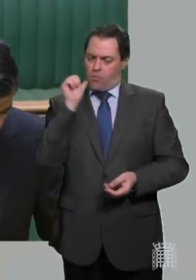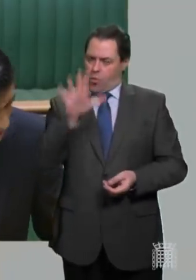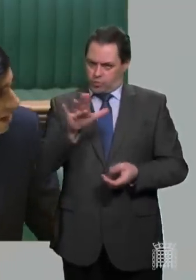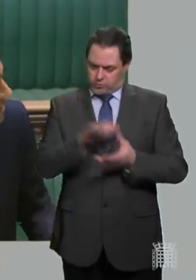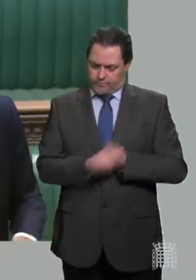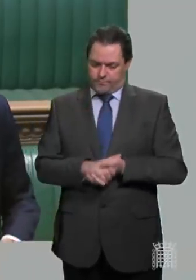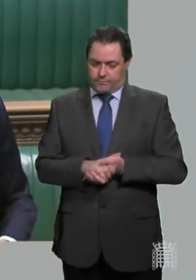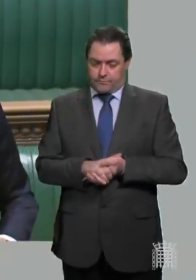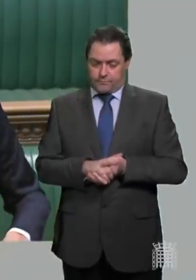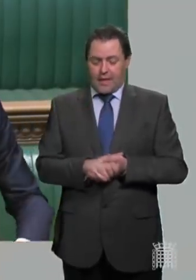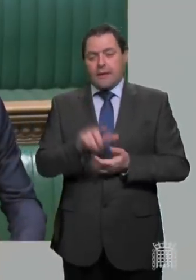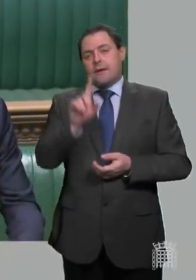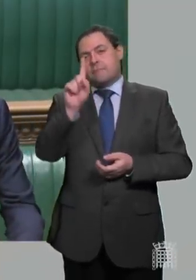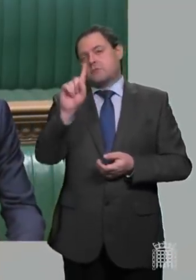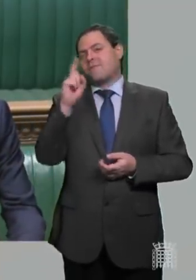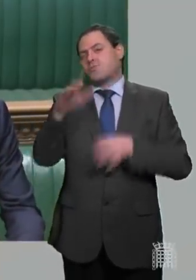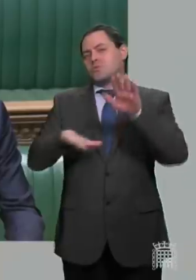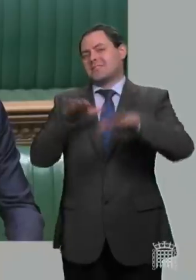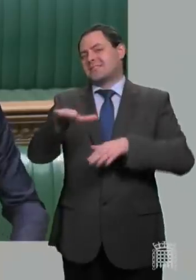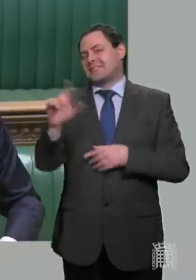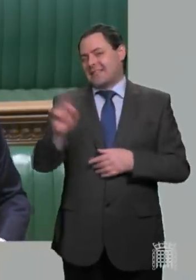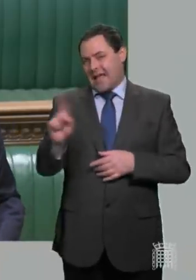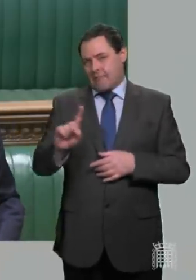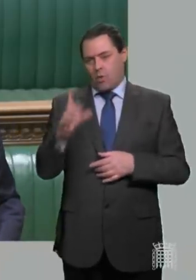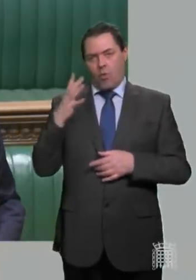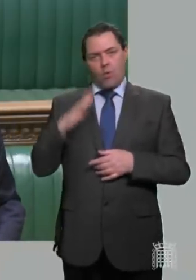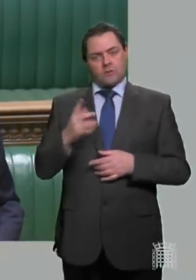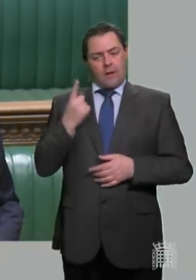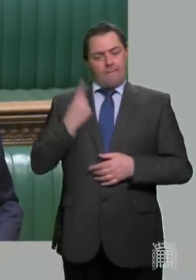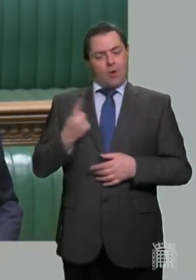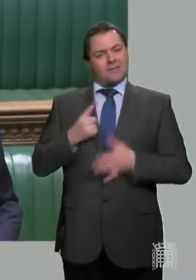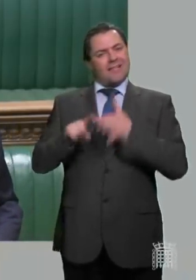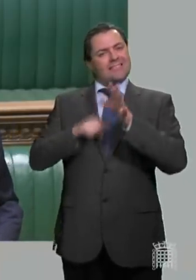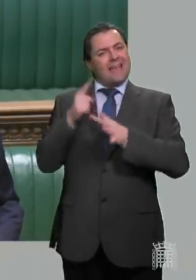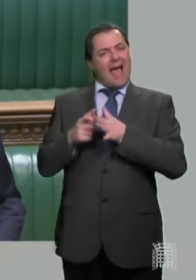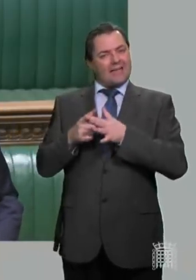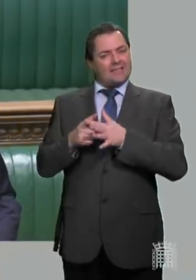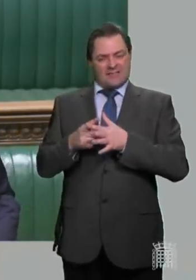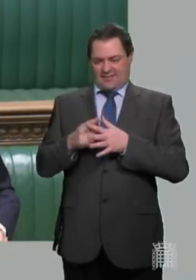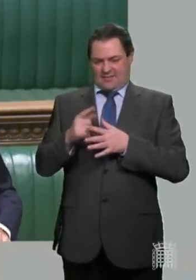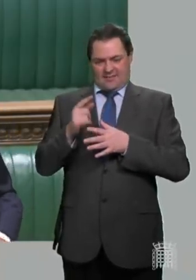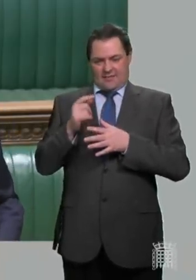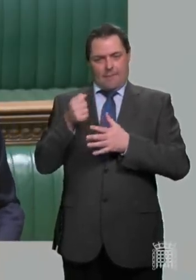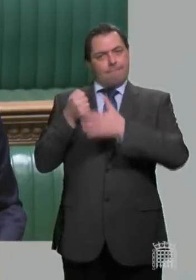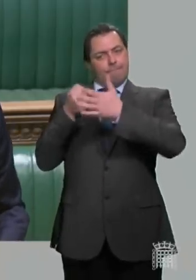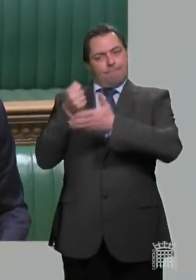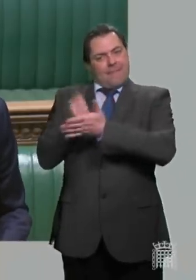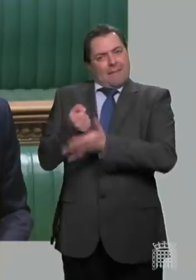instead, our first step is to freeze personal tax thresholds. We have nearly doubled the income